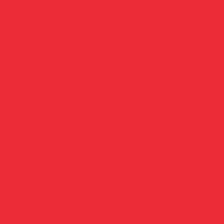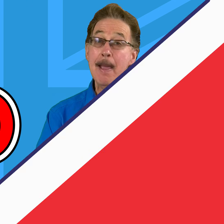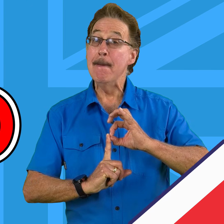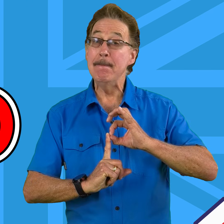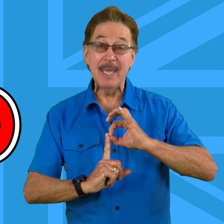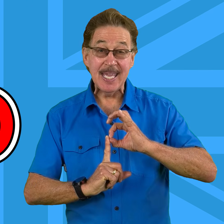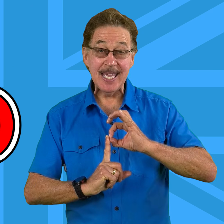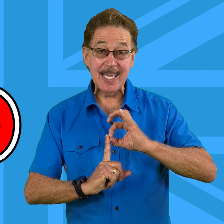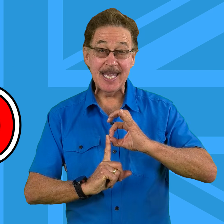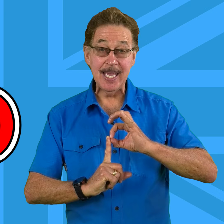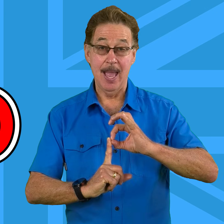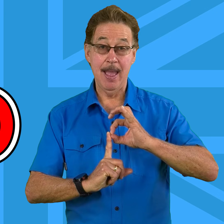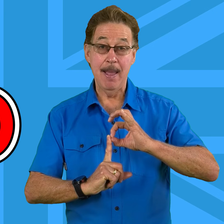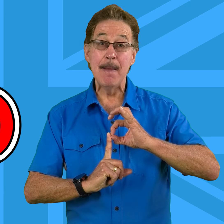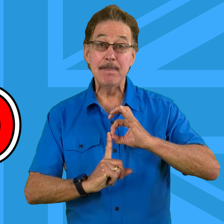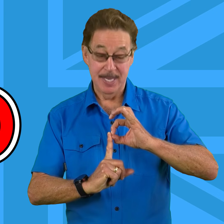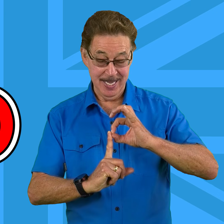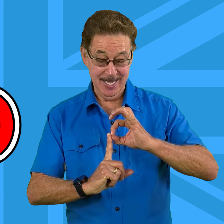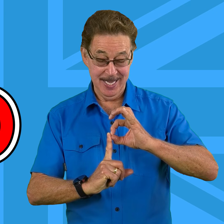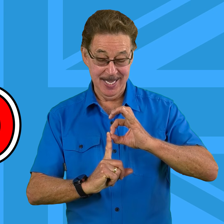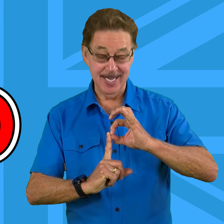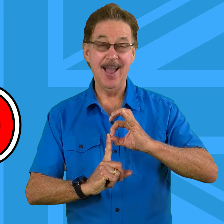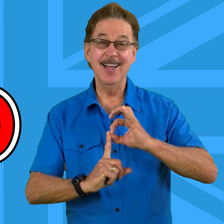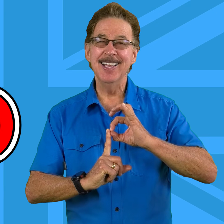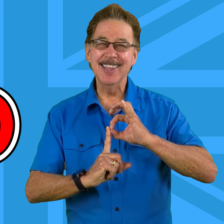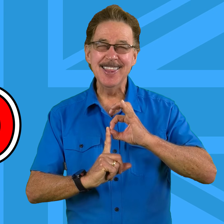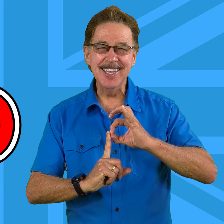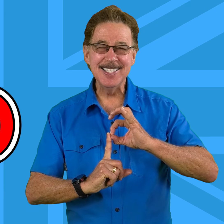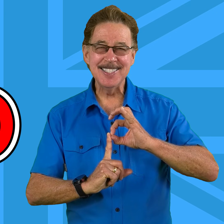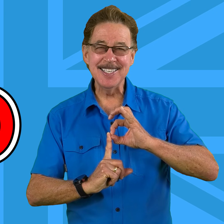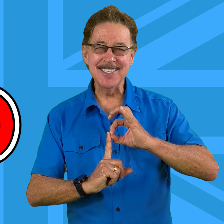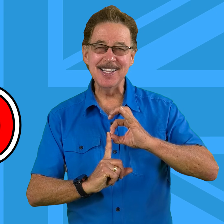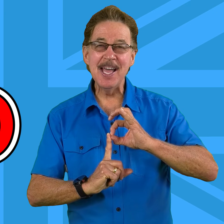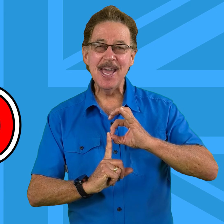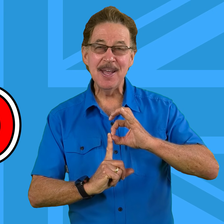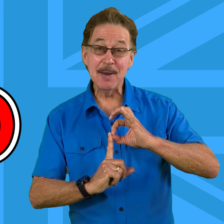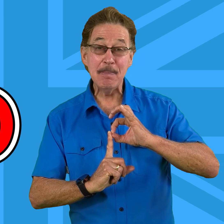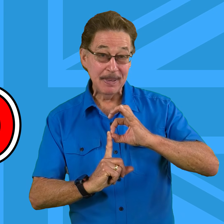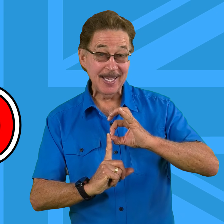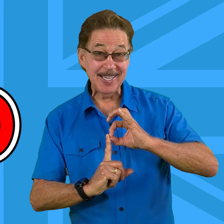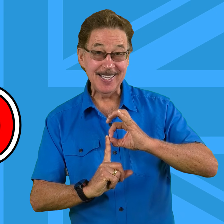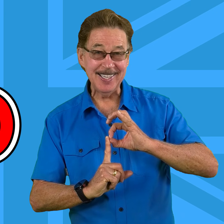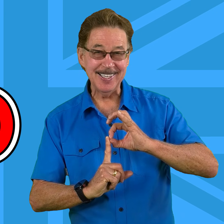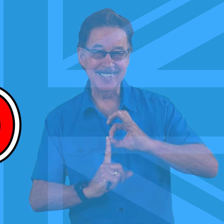P, p, this is the letter p